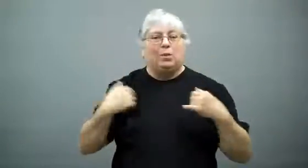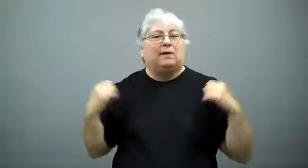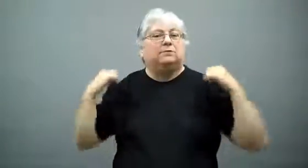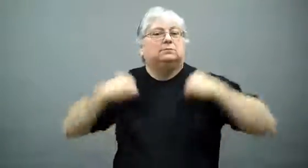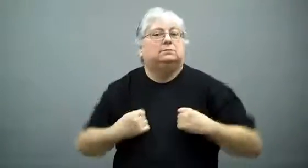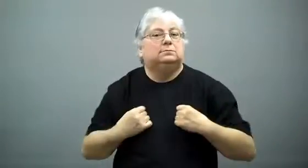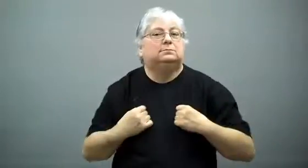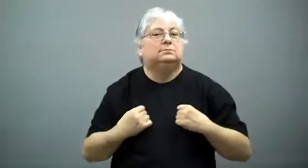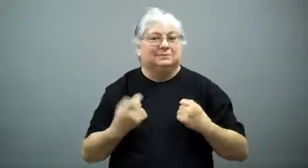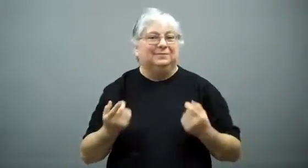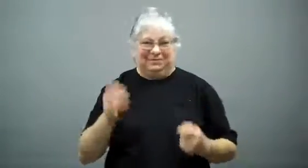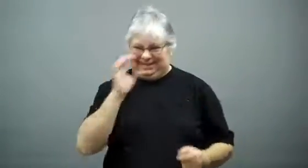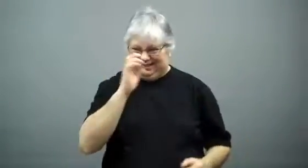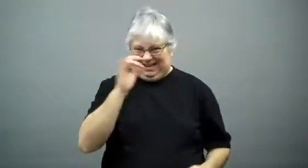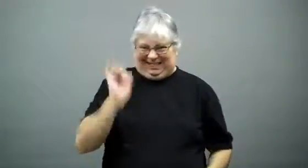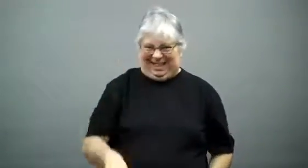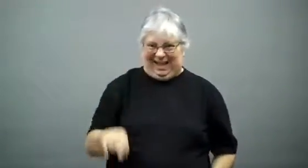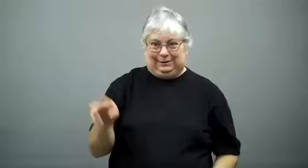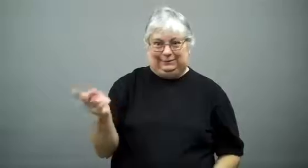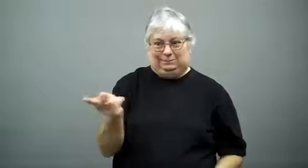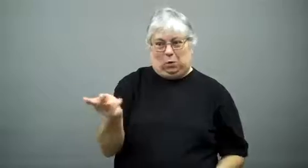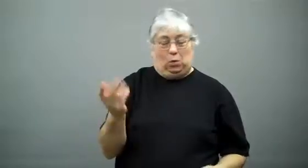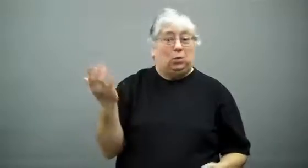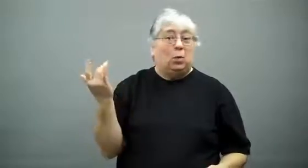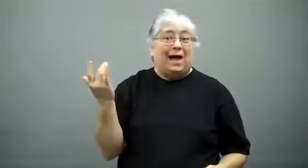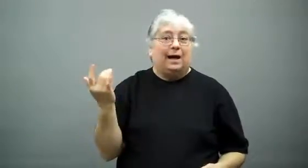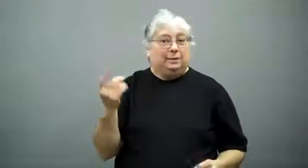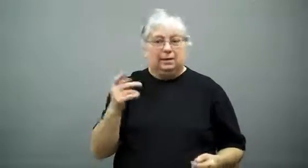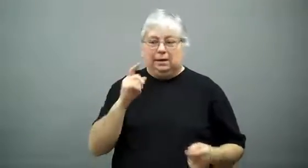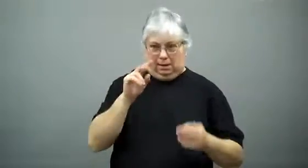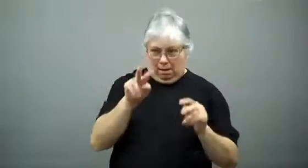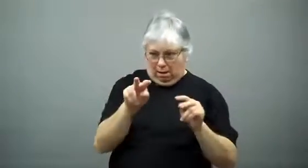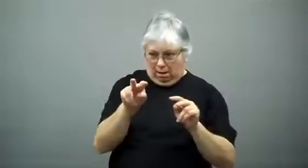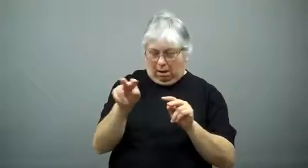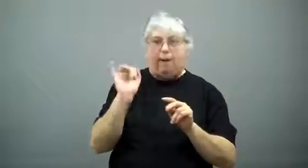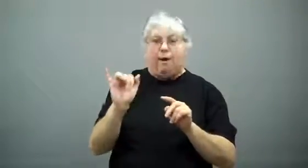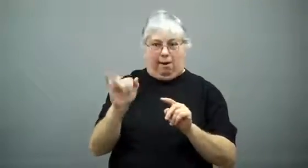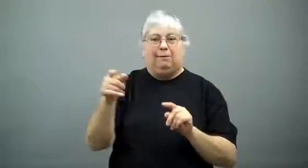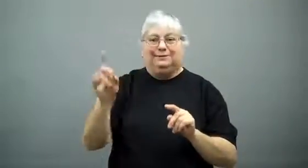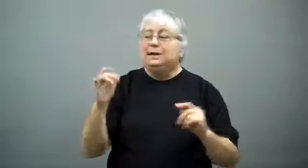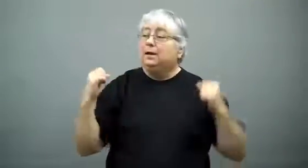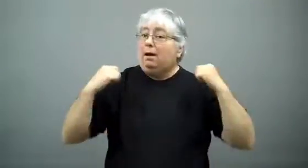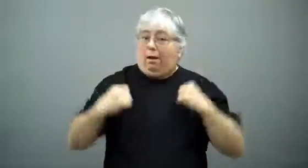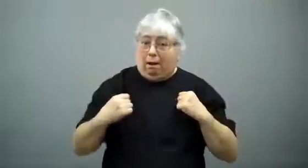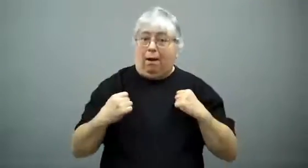They both carried backpacks.